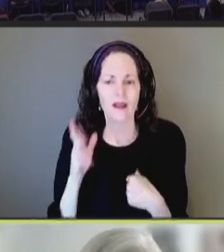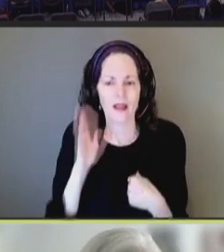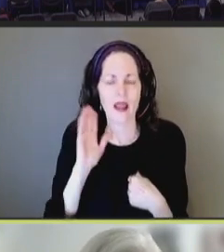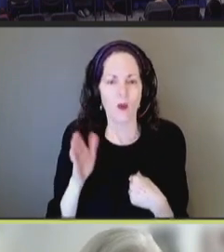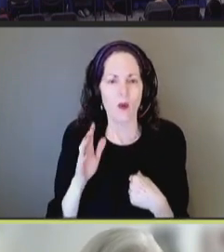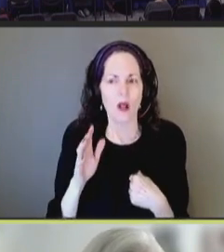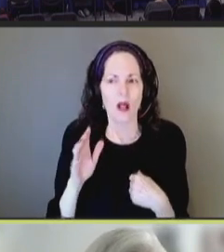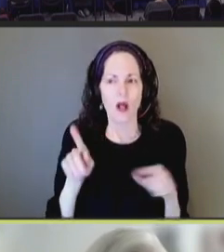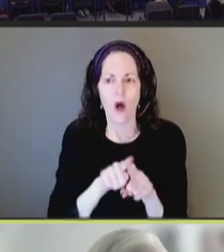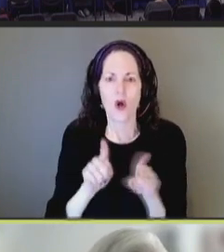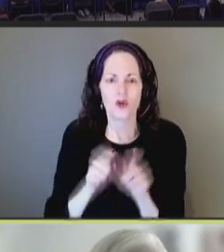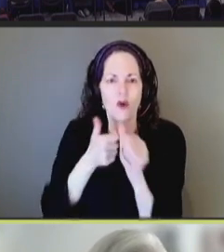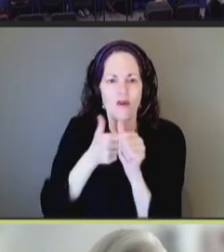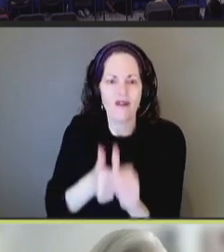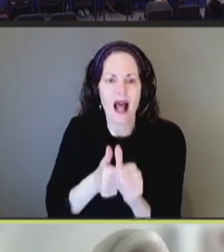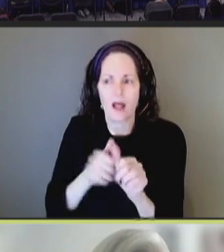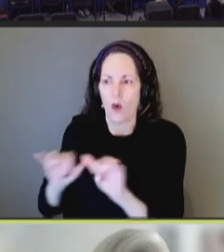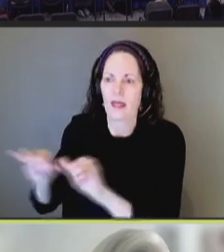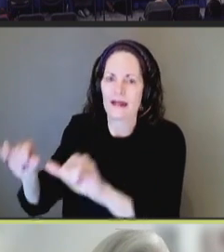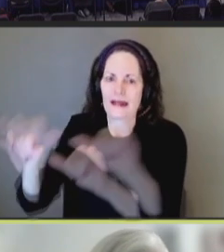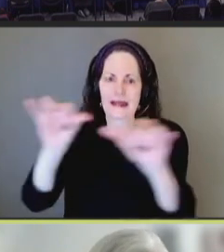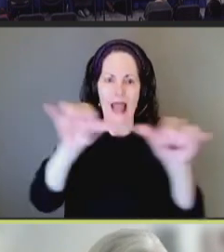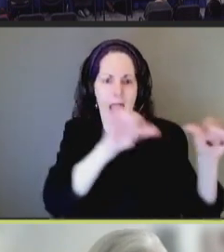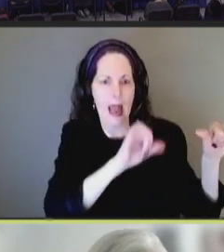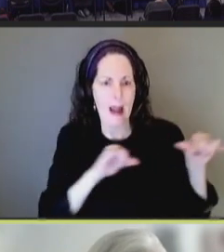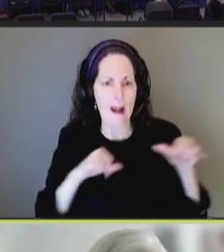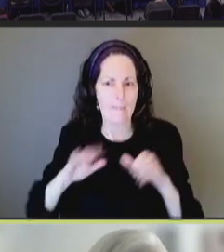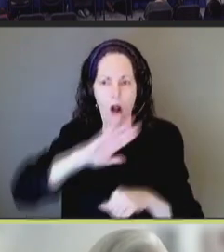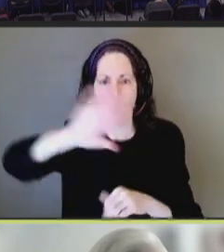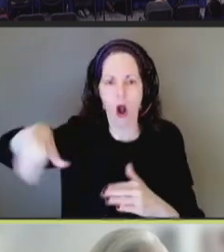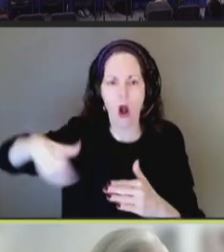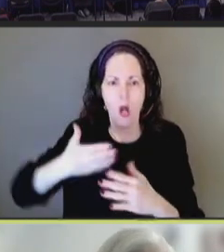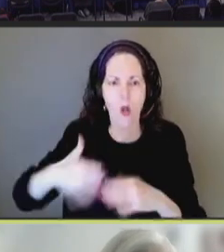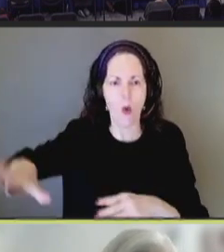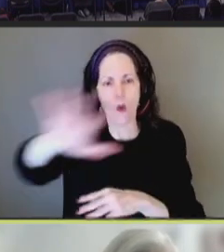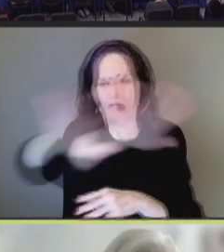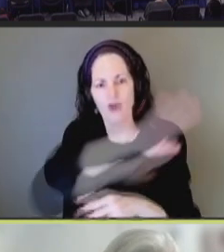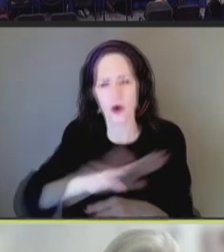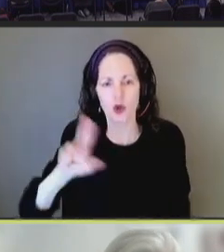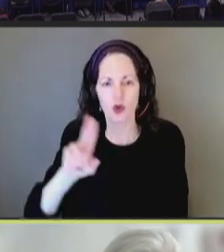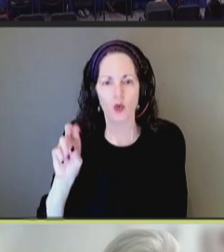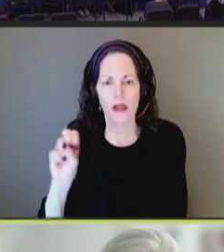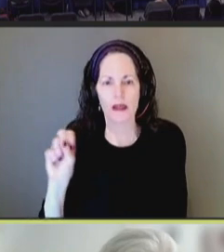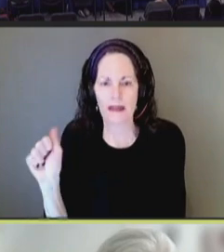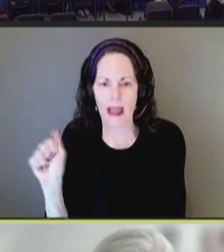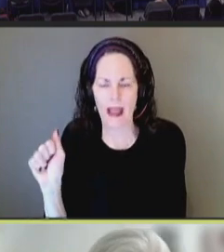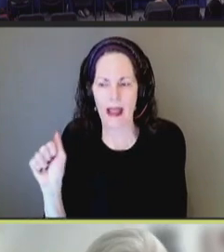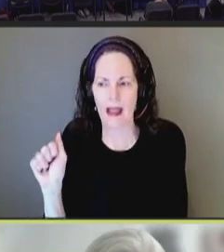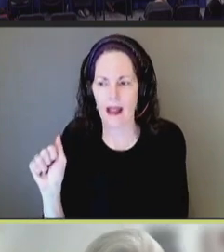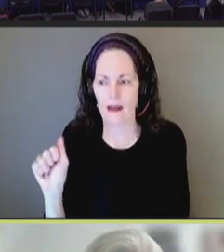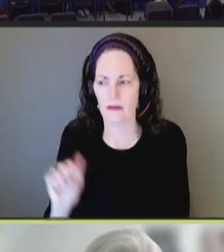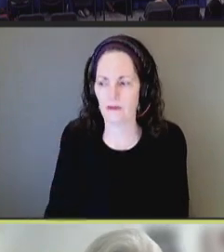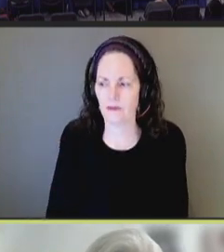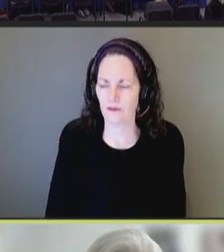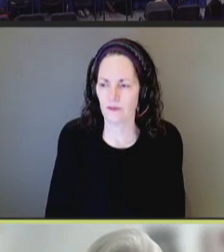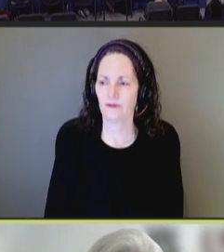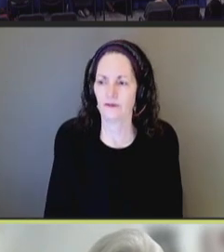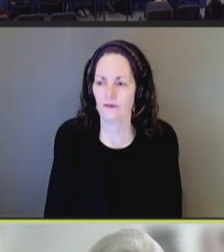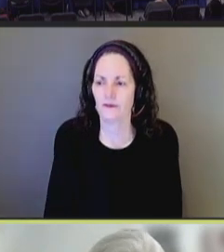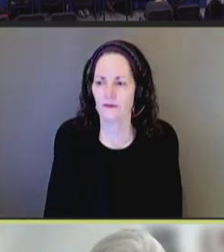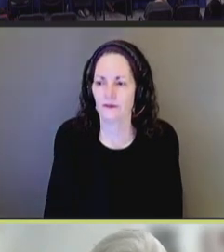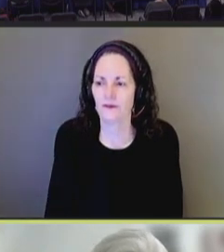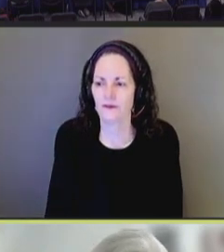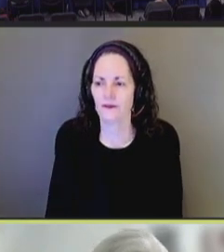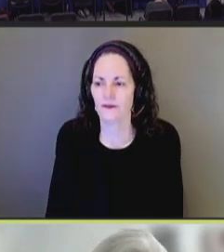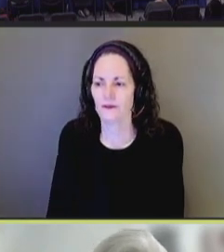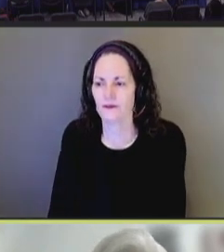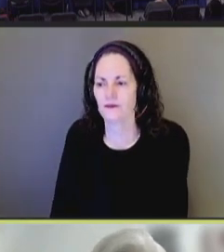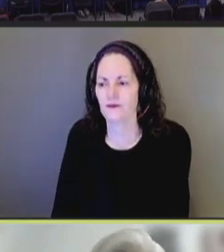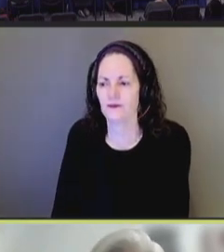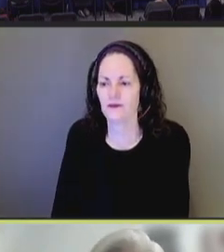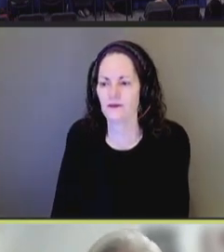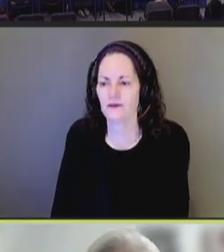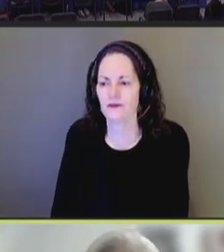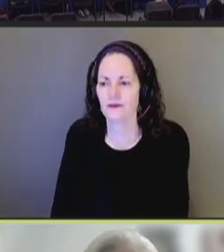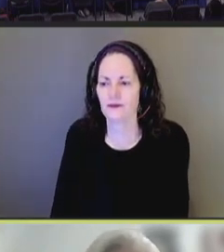standards and complies with the latest HL7 conformance and methodology. Next slide.